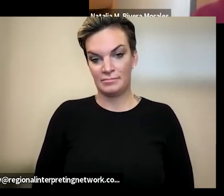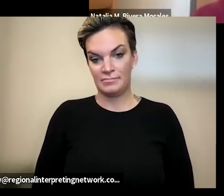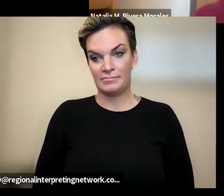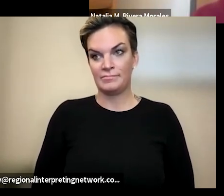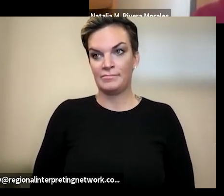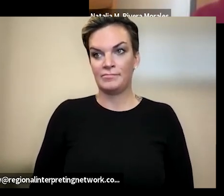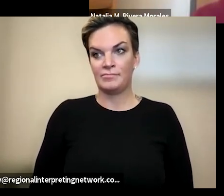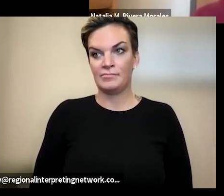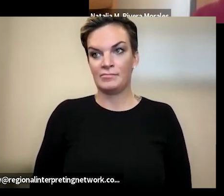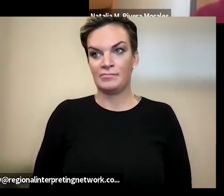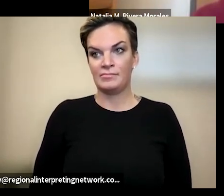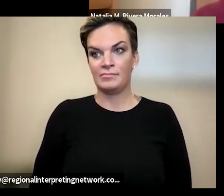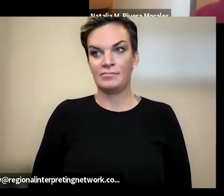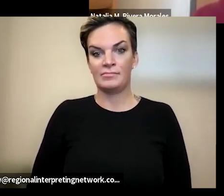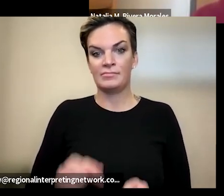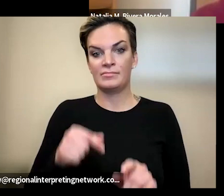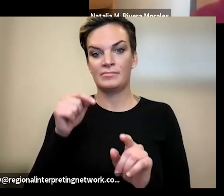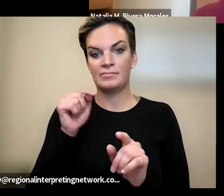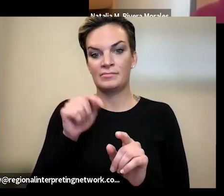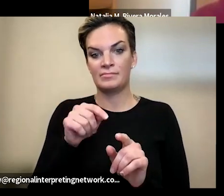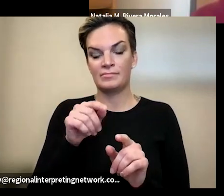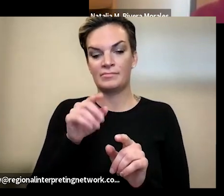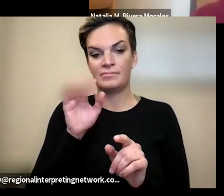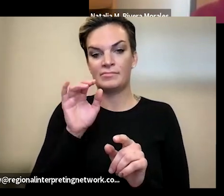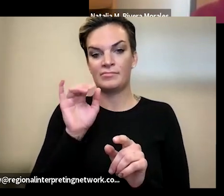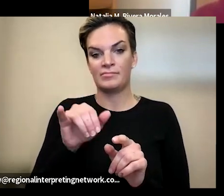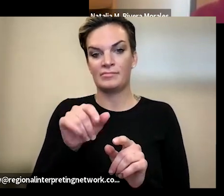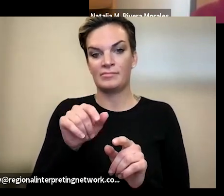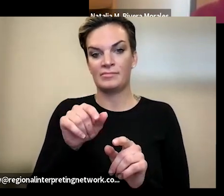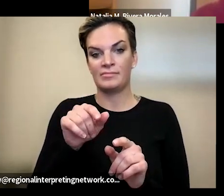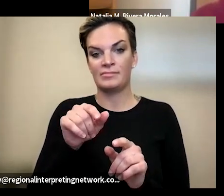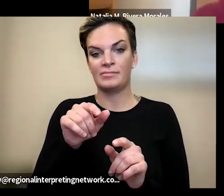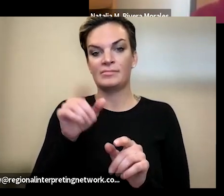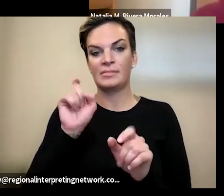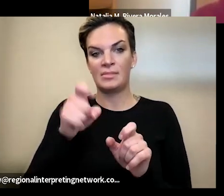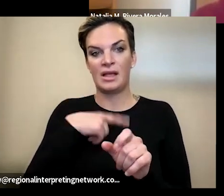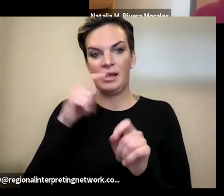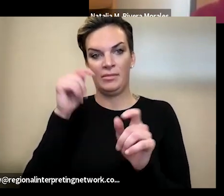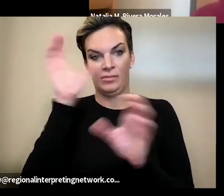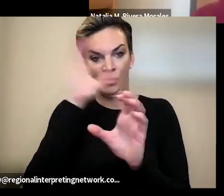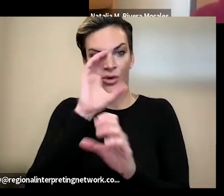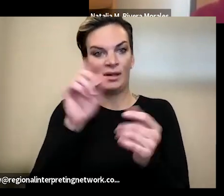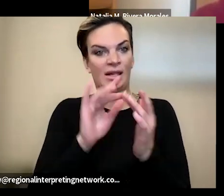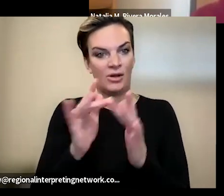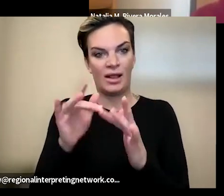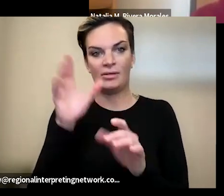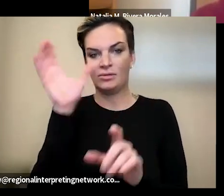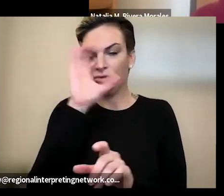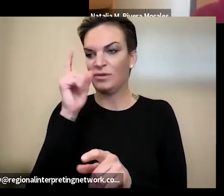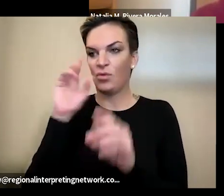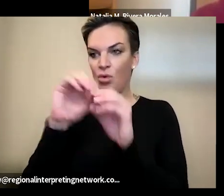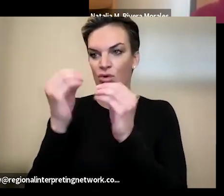will give you essentially like a stipend to pay for your medication. In order to get that, you